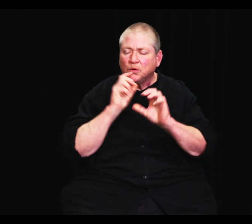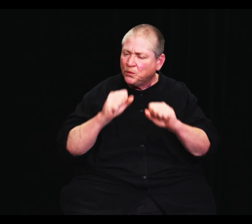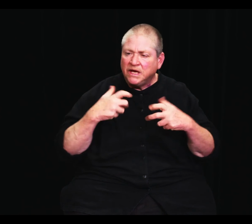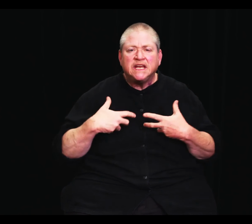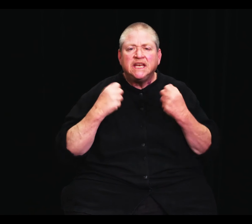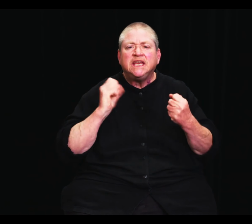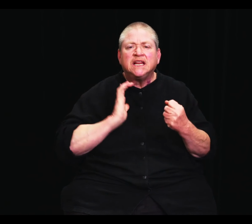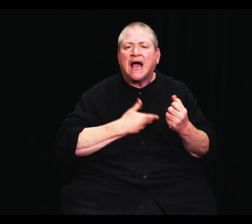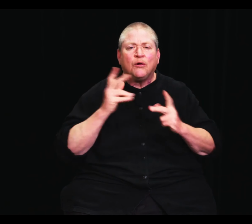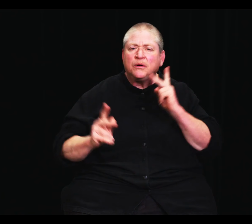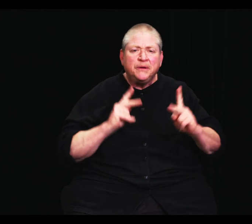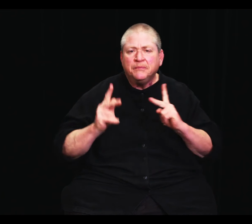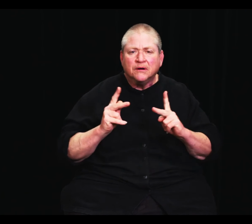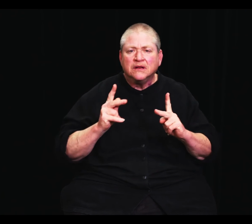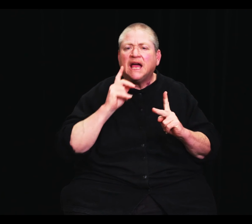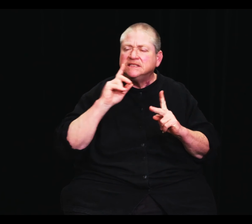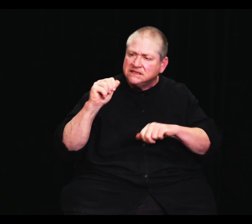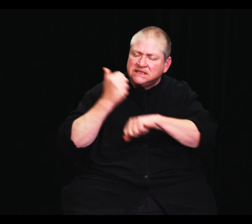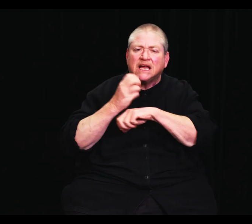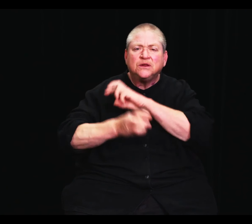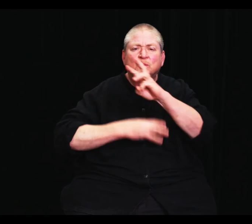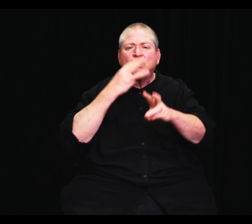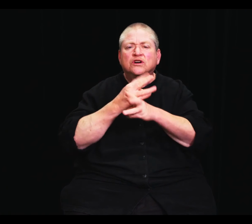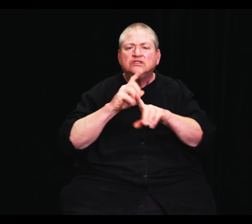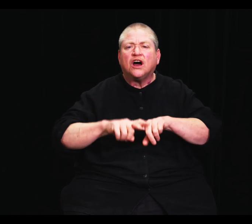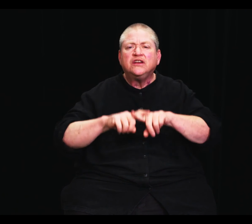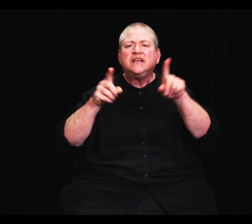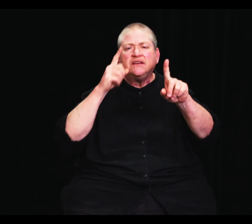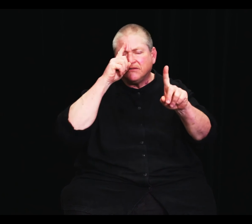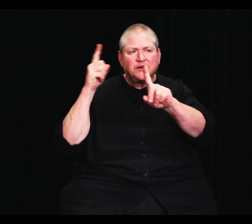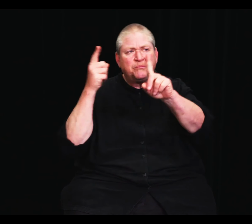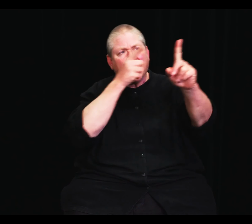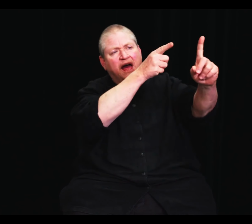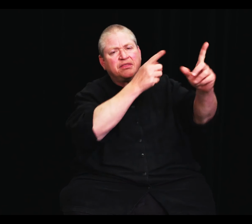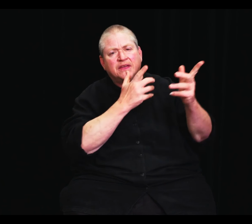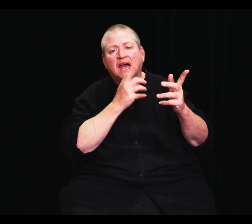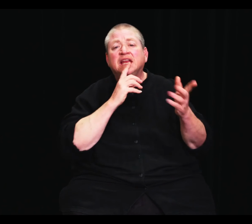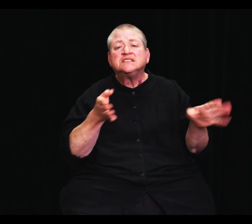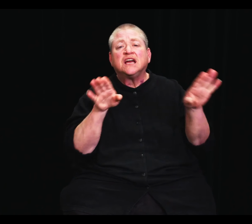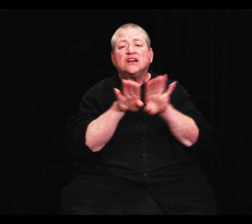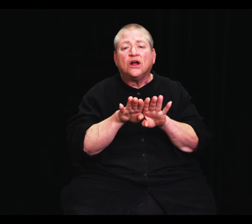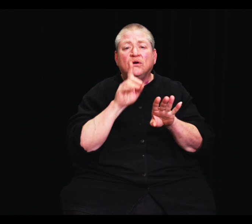My fellow peers, our generation has the potential to change this world. We have the potential to heal our people